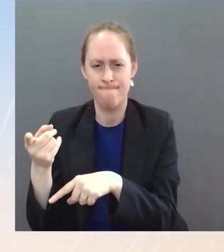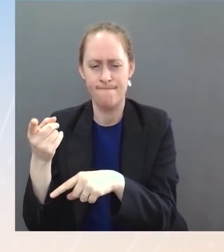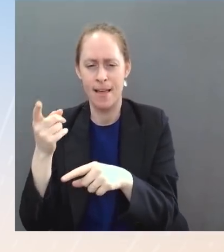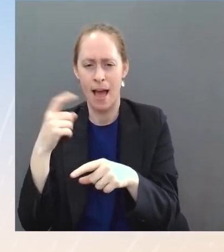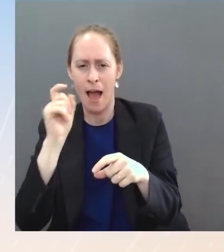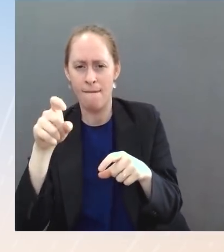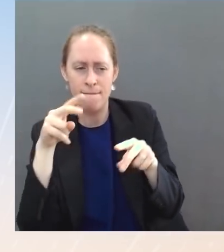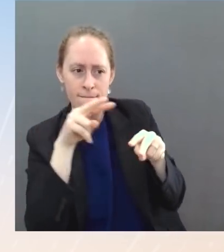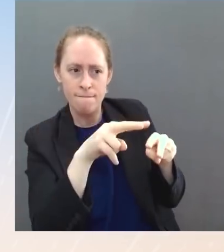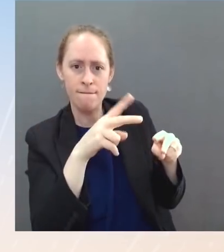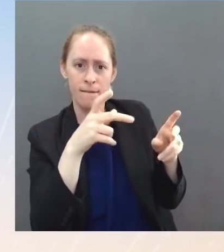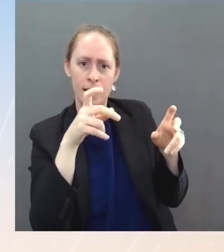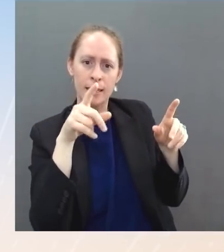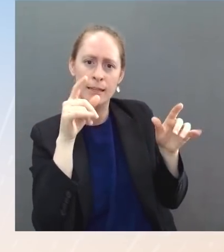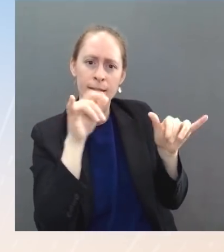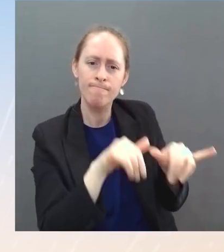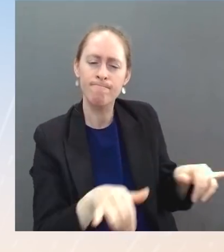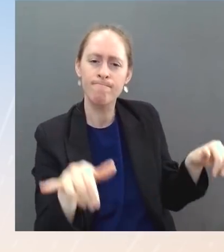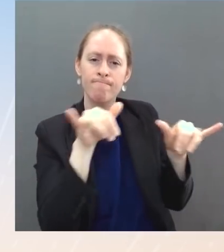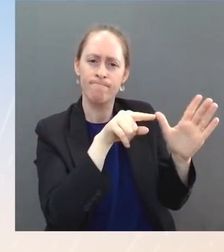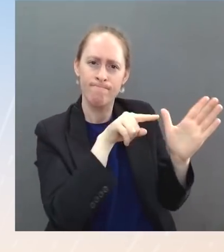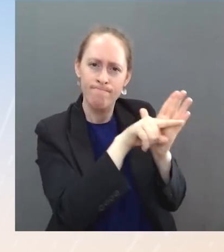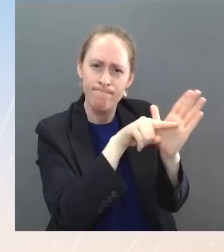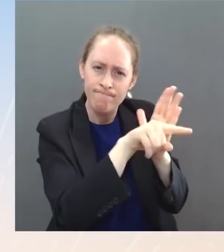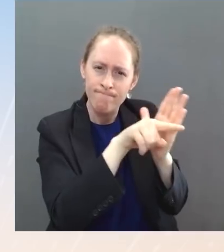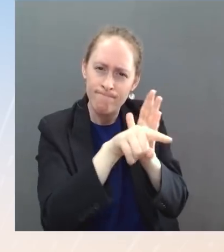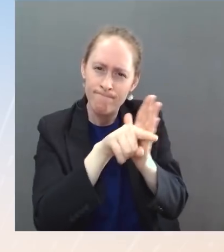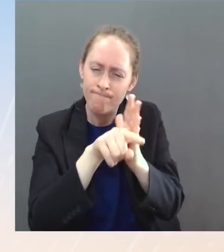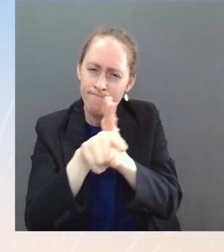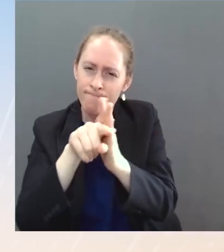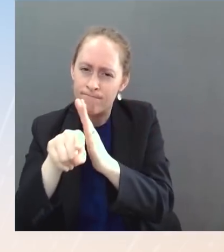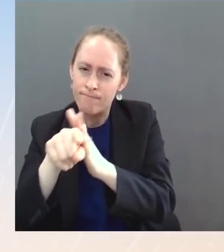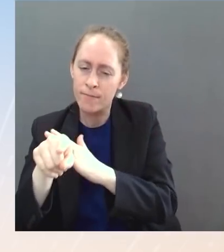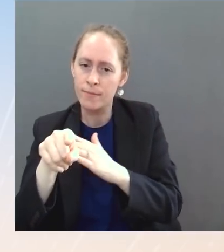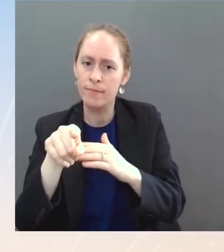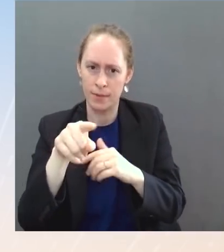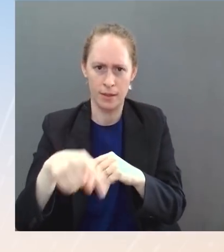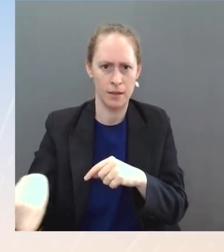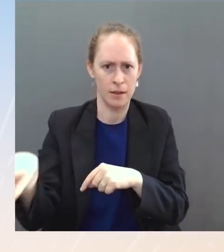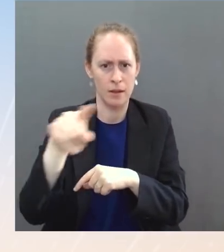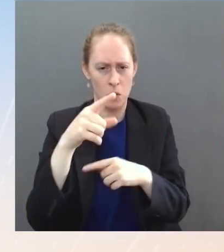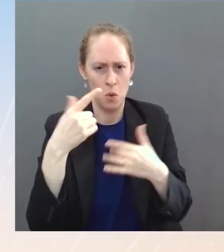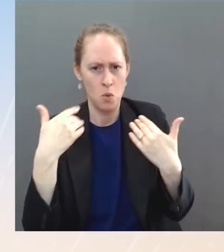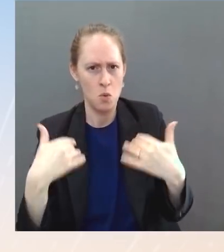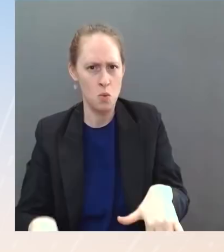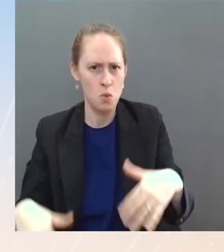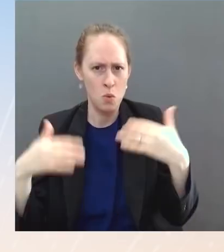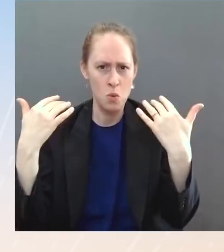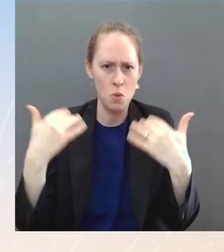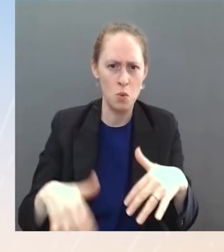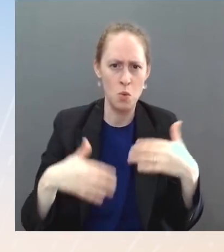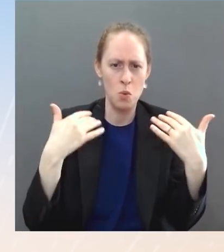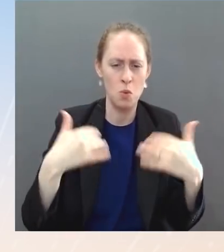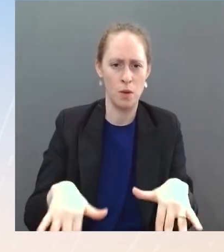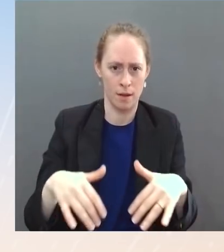of the Ukrainian people to rise to the level of genocide. But, again, that's something we will continue to monitor. There is not a mechanical formula for this.